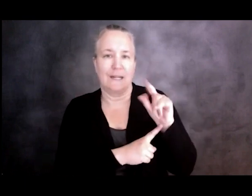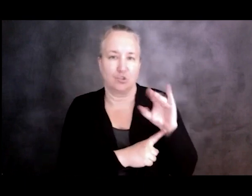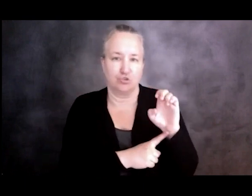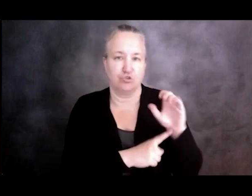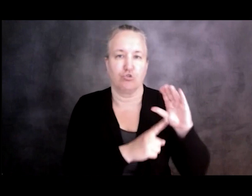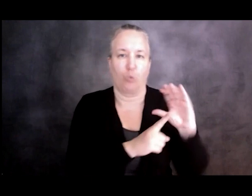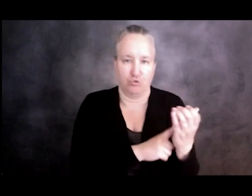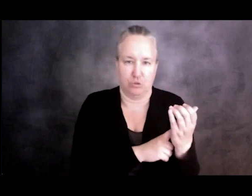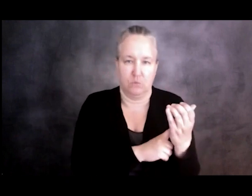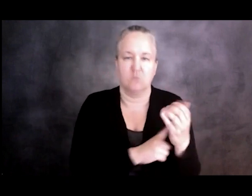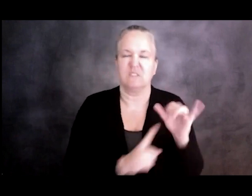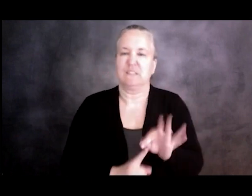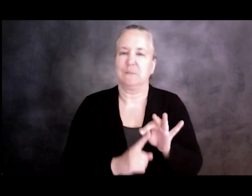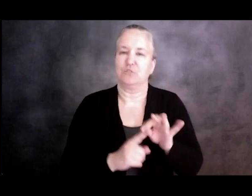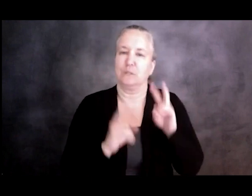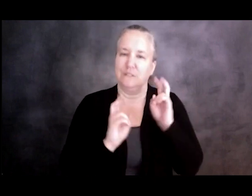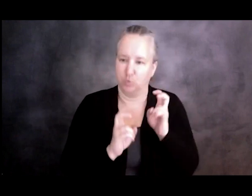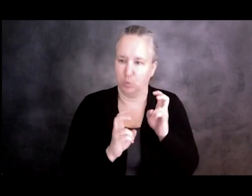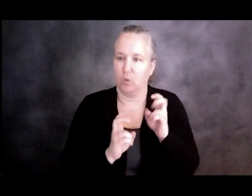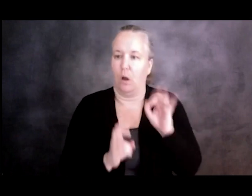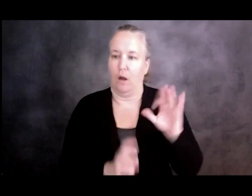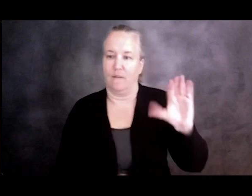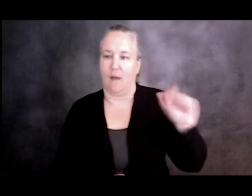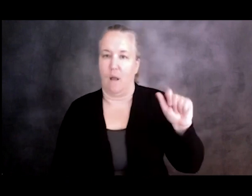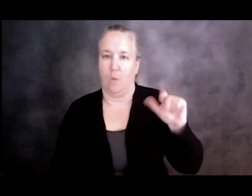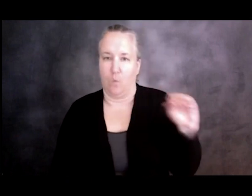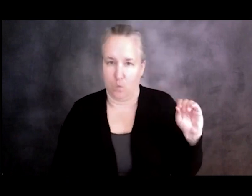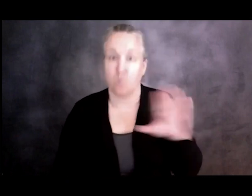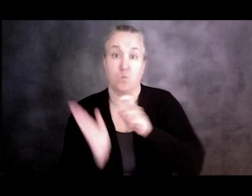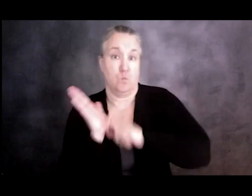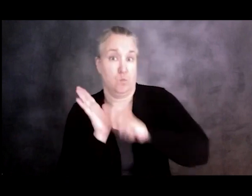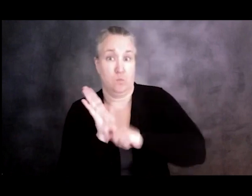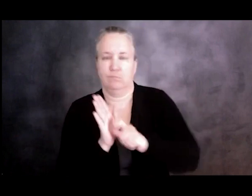as a special issue of Callaloo. His writings have appeared in various publications,